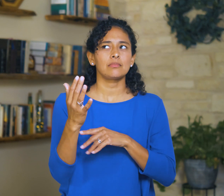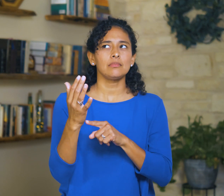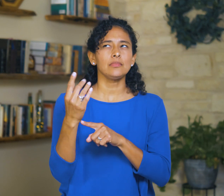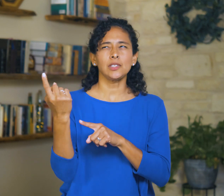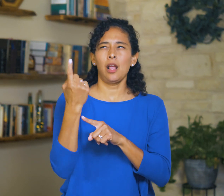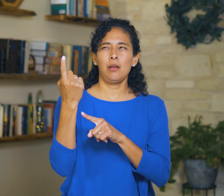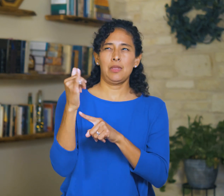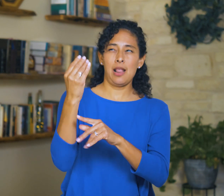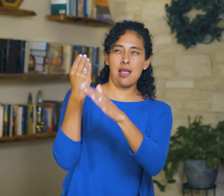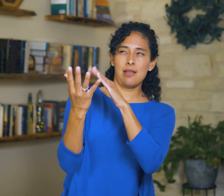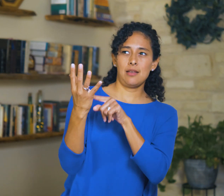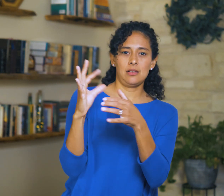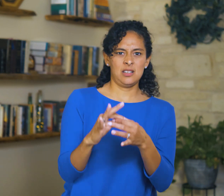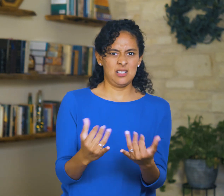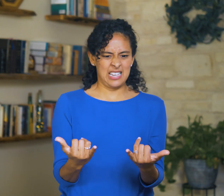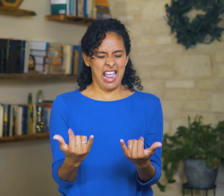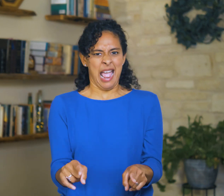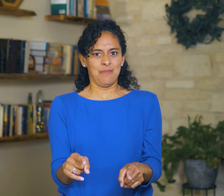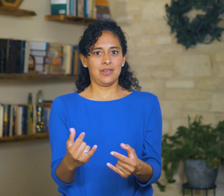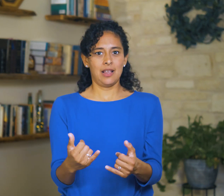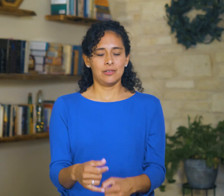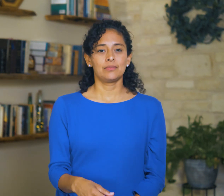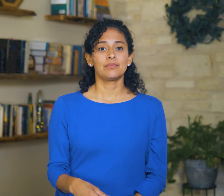pertaining to some present day activity.